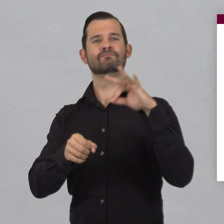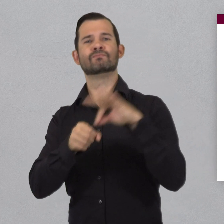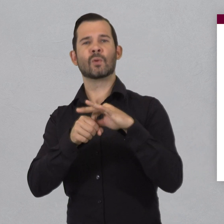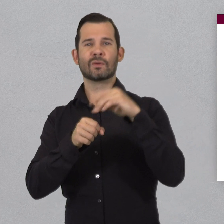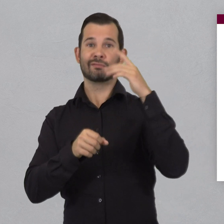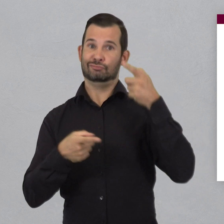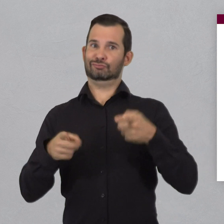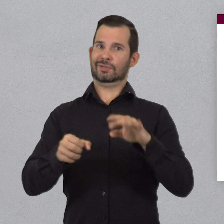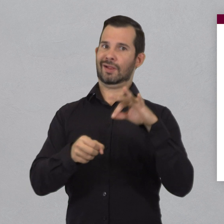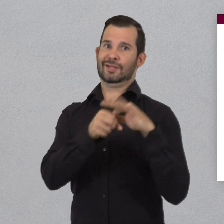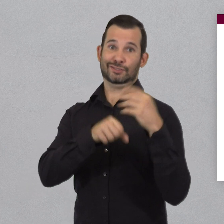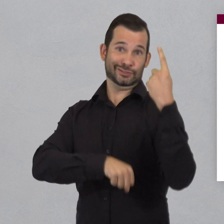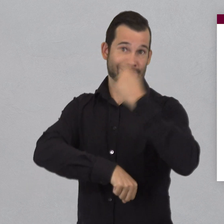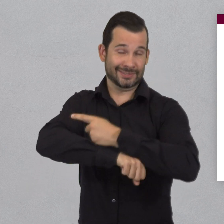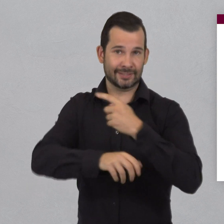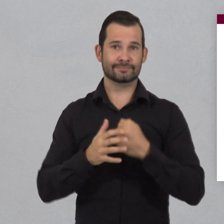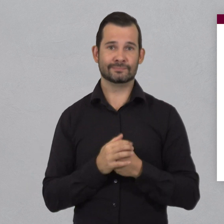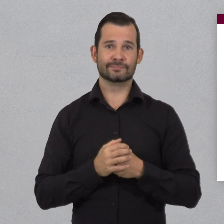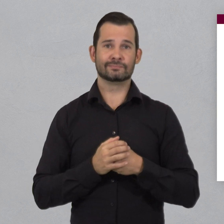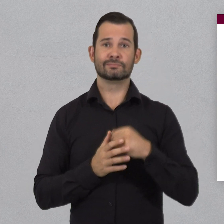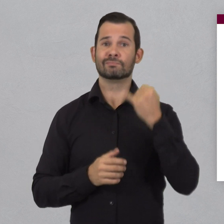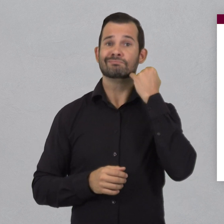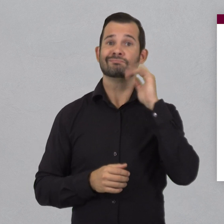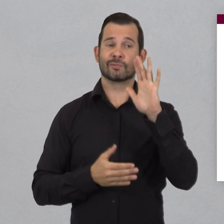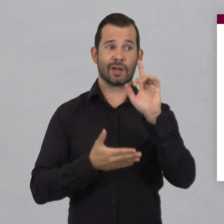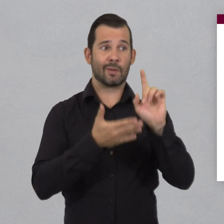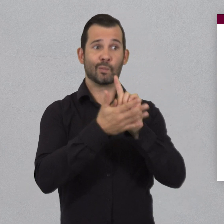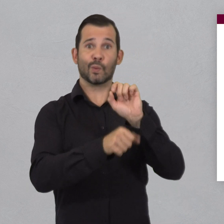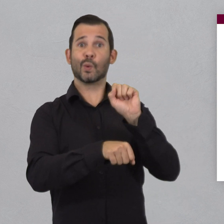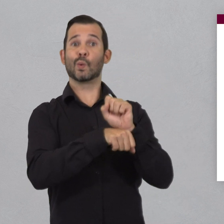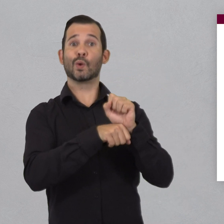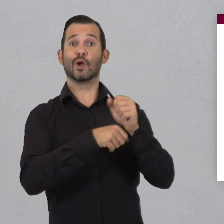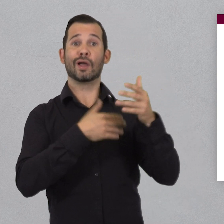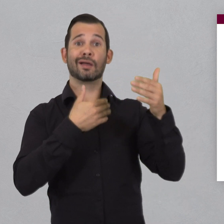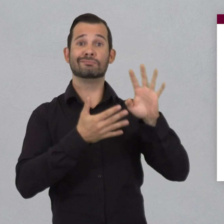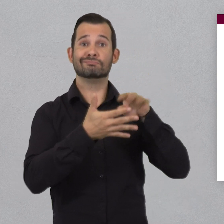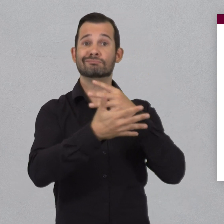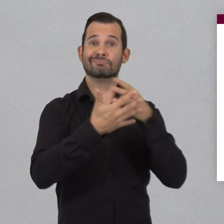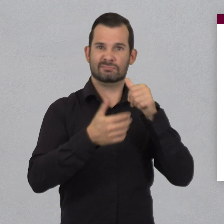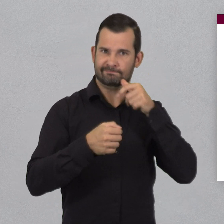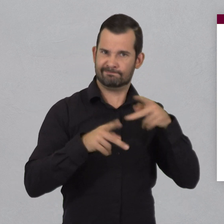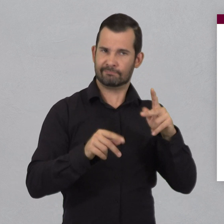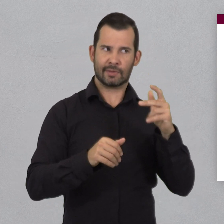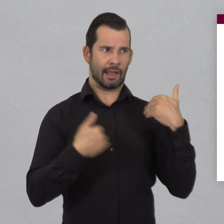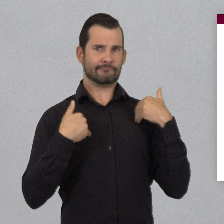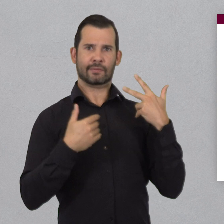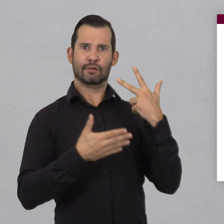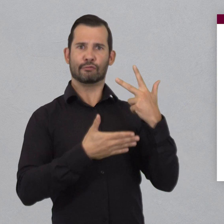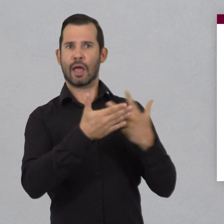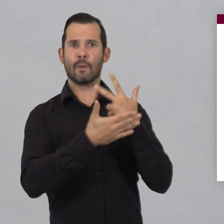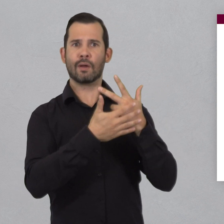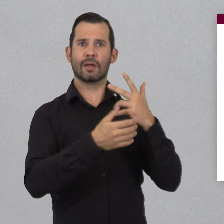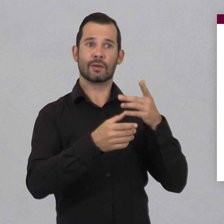hours to cast their vote on election day. If your hours of work do not allow for three hours in a